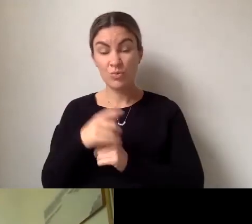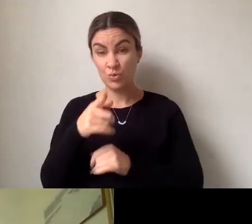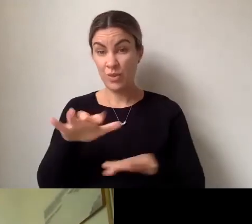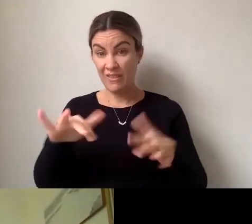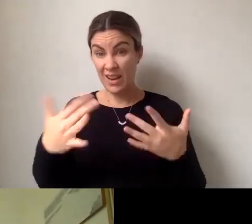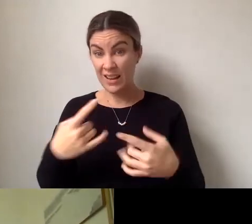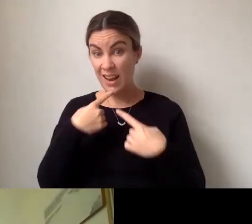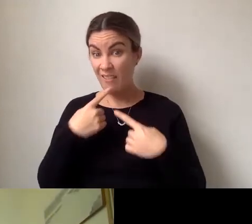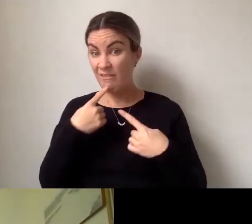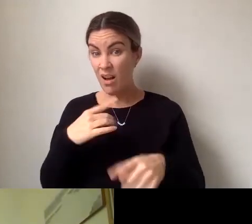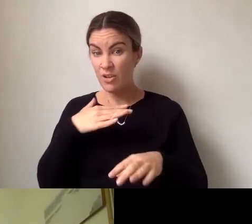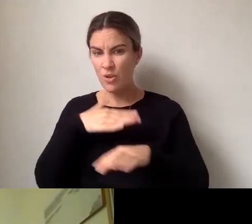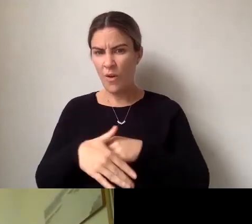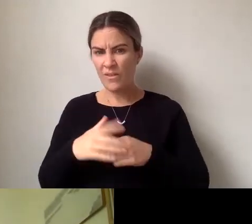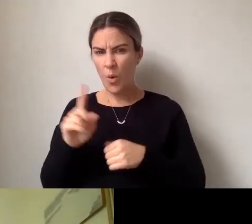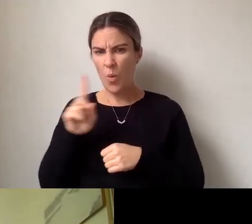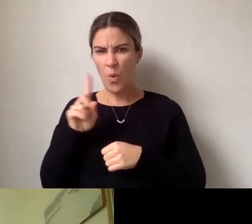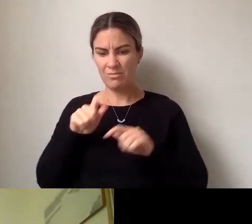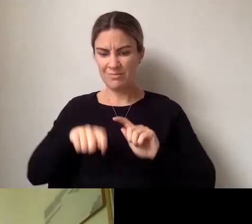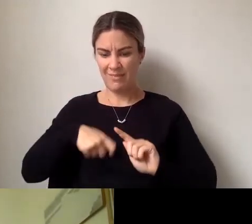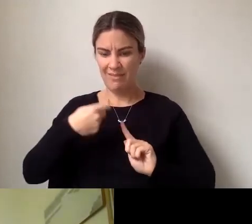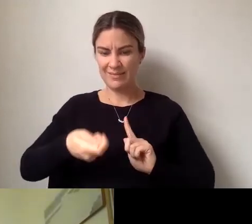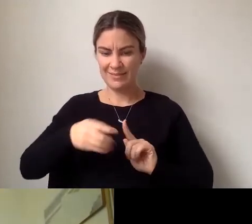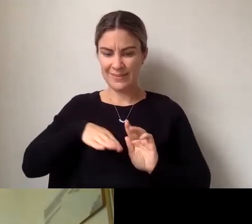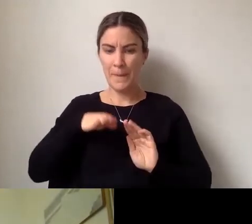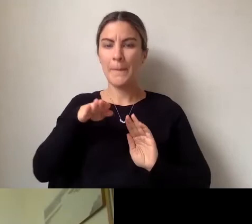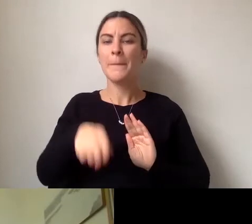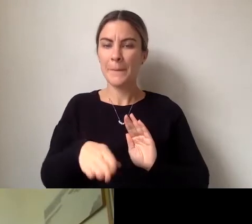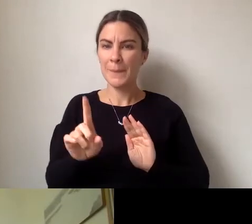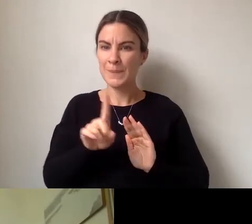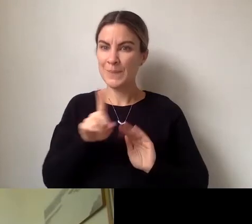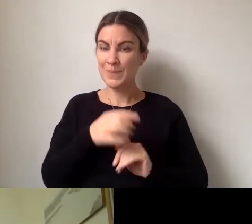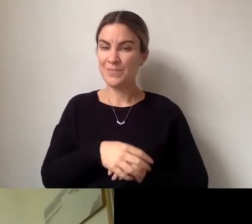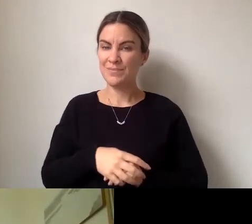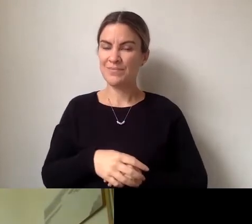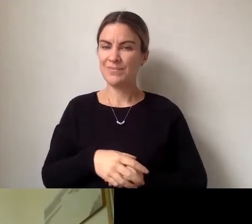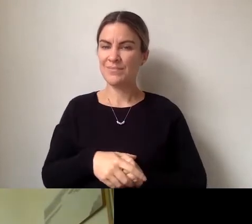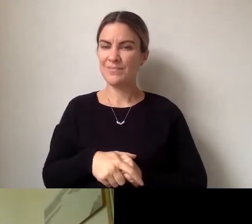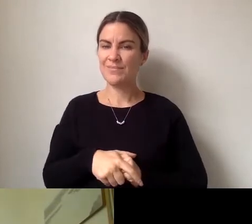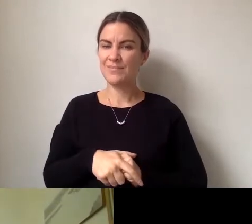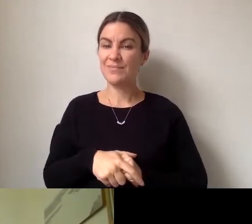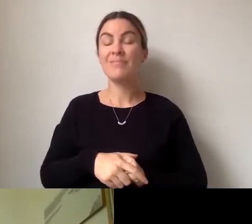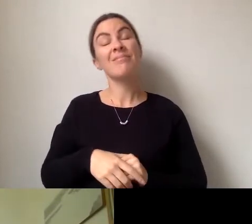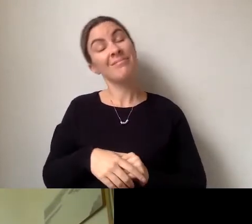step? Mmm. Yeah. I think that's a really - a very good